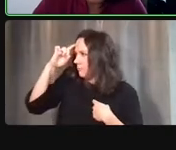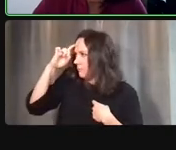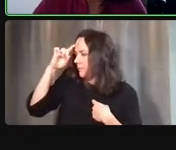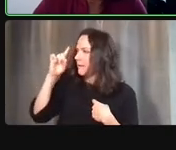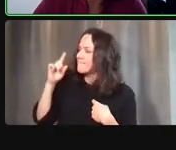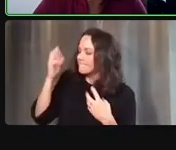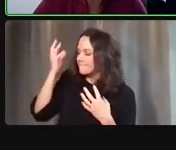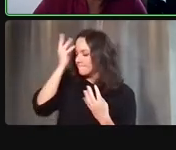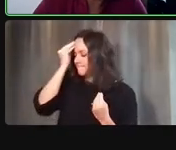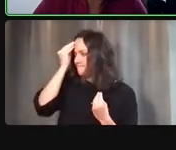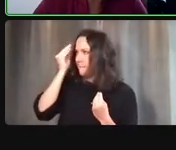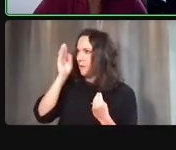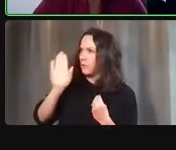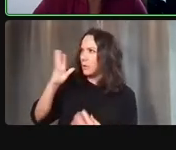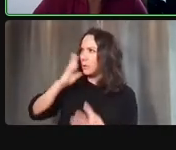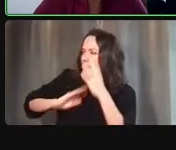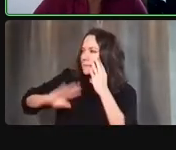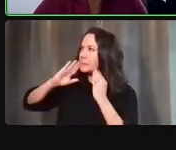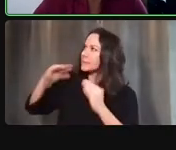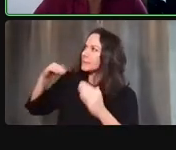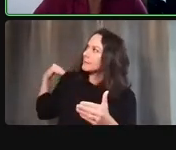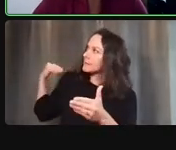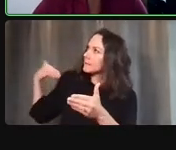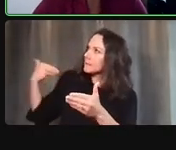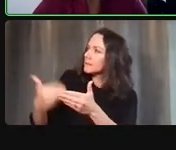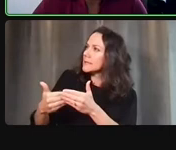experiences they've had, and to have this opportunity to write